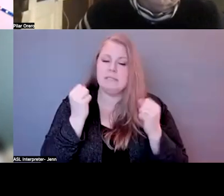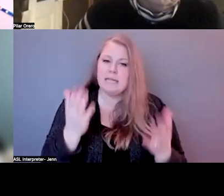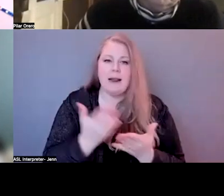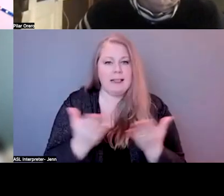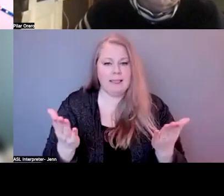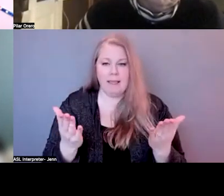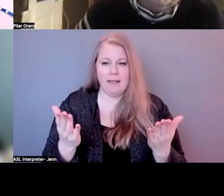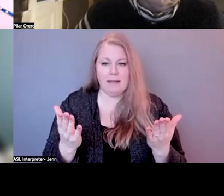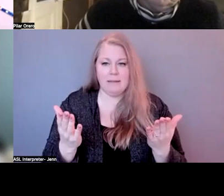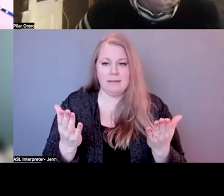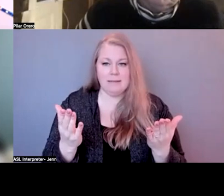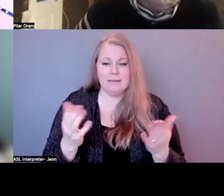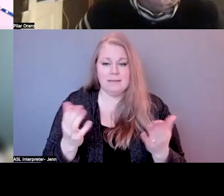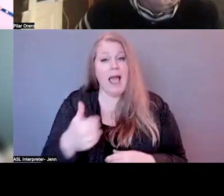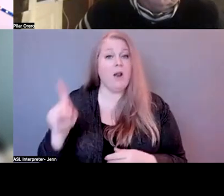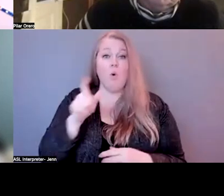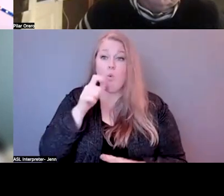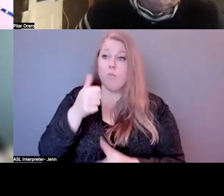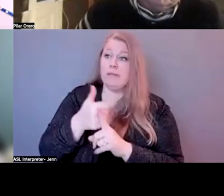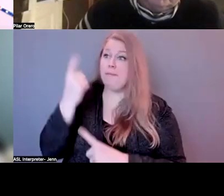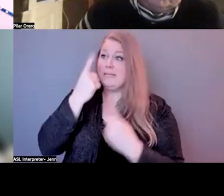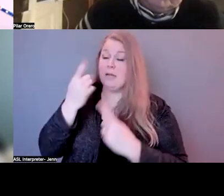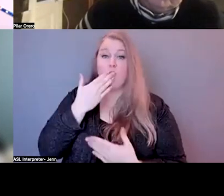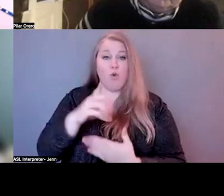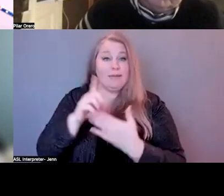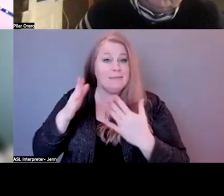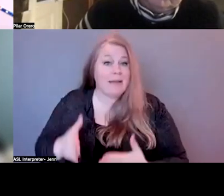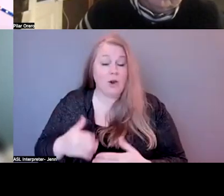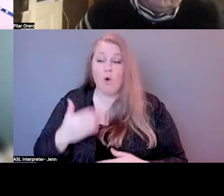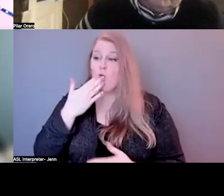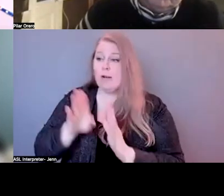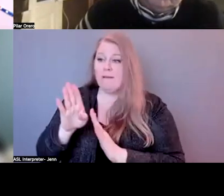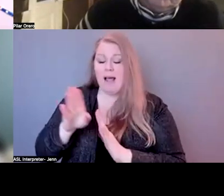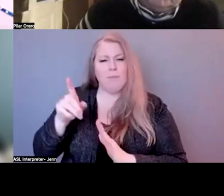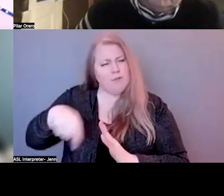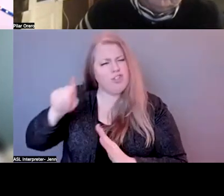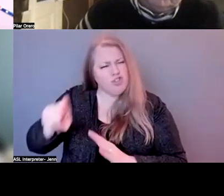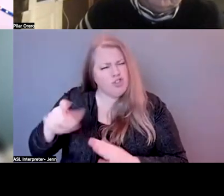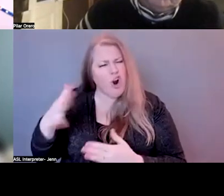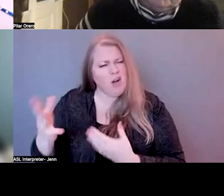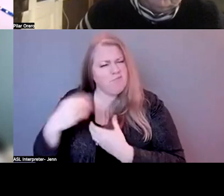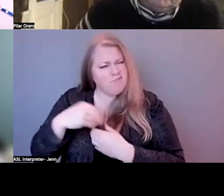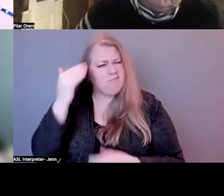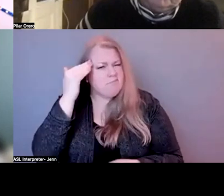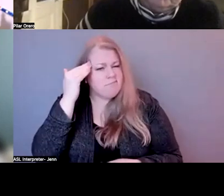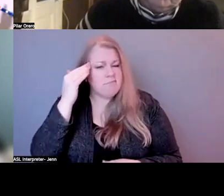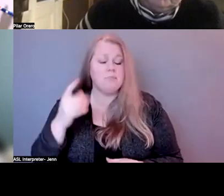anybody who considers themselves a good designer or developer should know. Right? One of the things that got me into accessibility